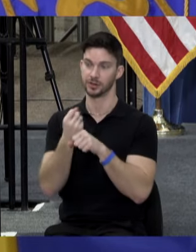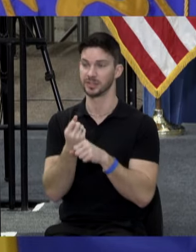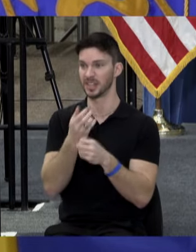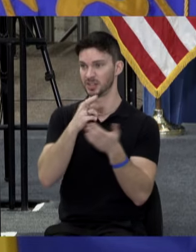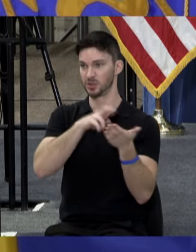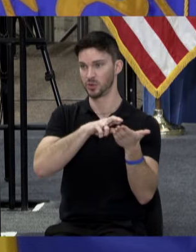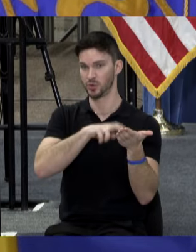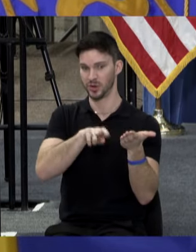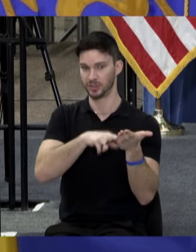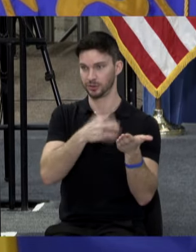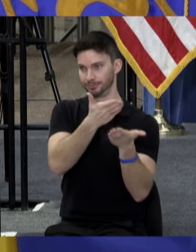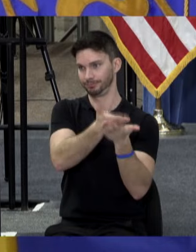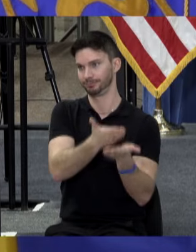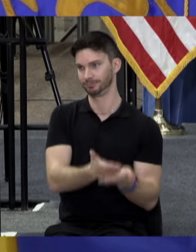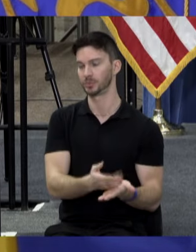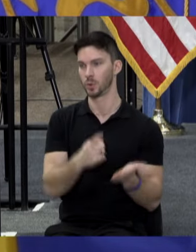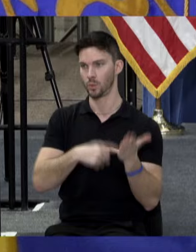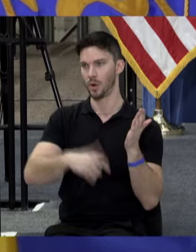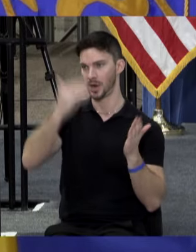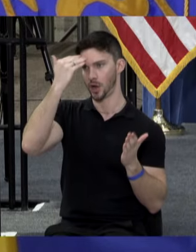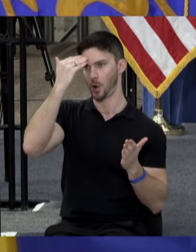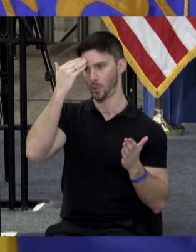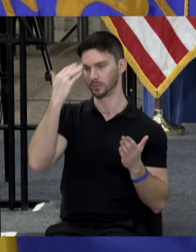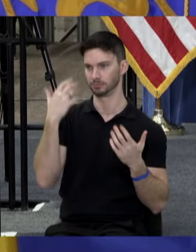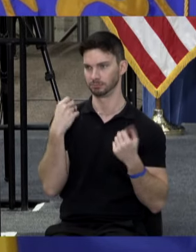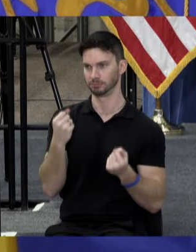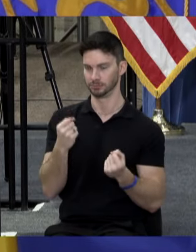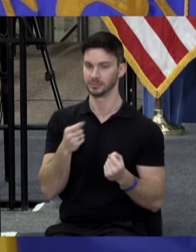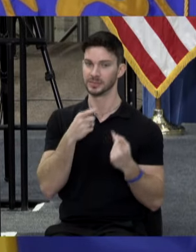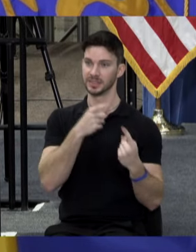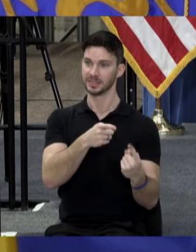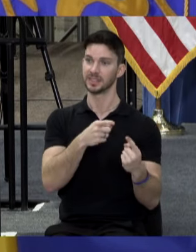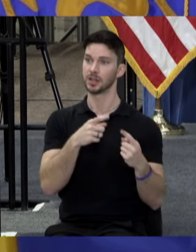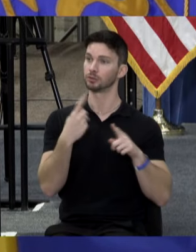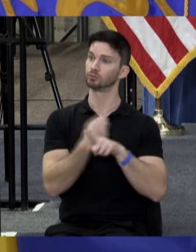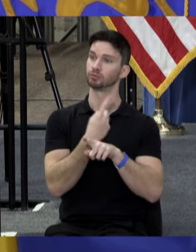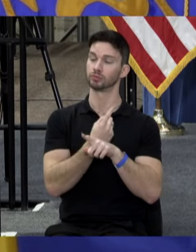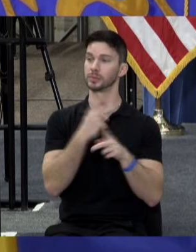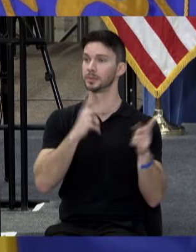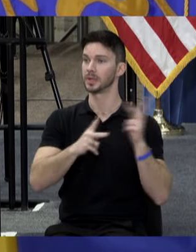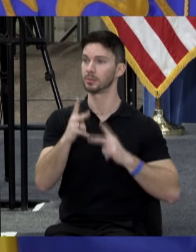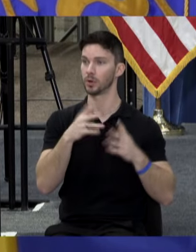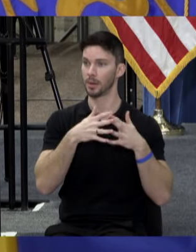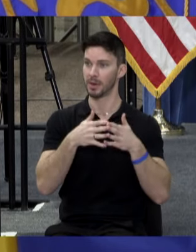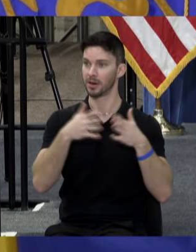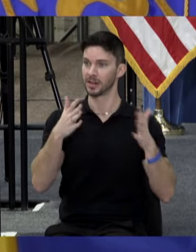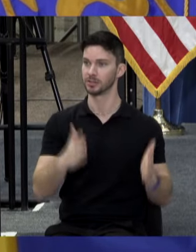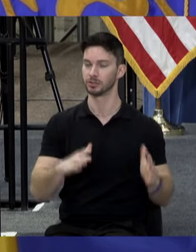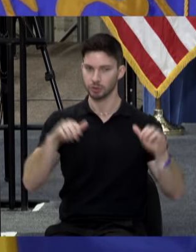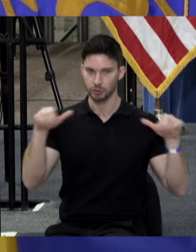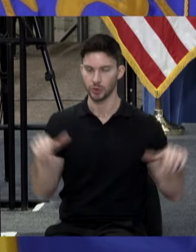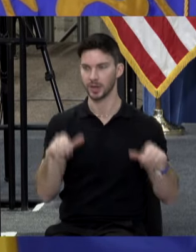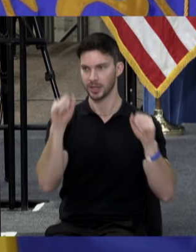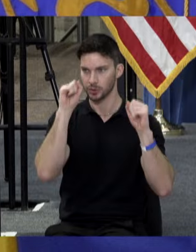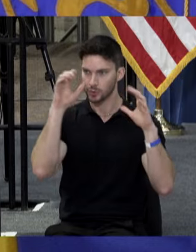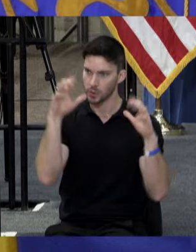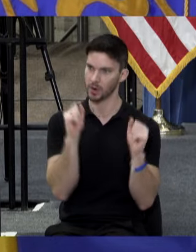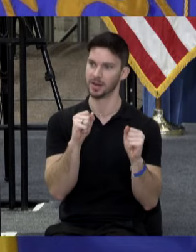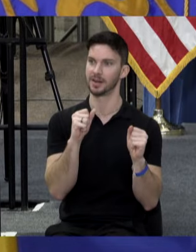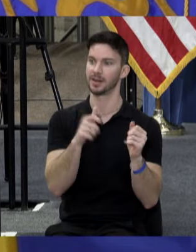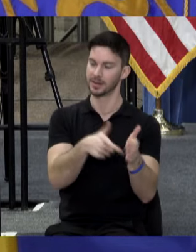These are ordinary Americans doing extraordinary, indispensable work, work that benefits all of us.